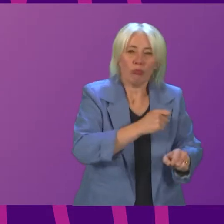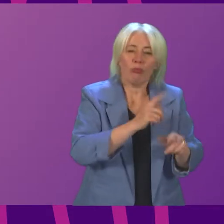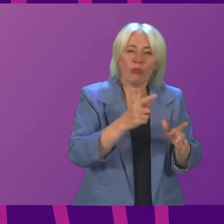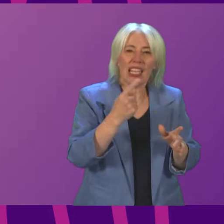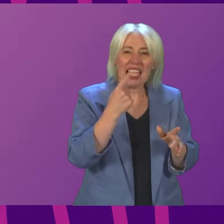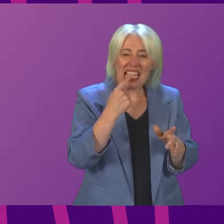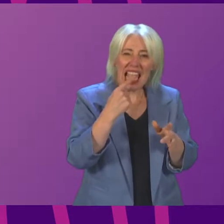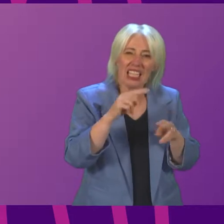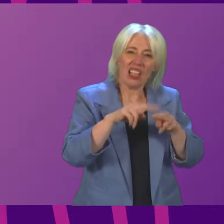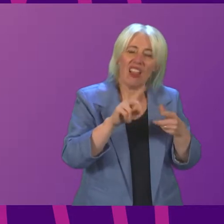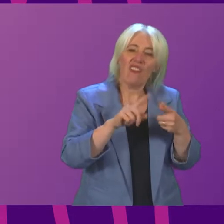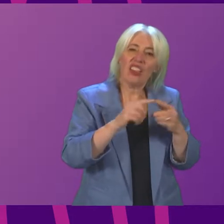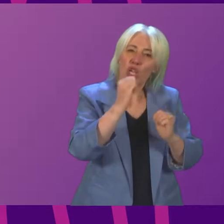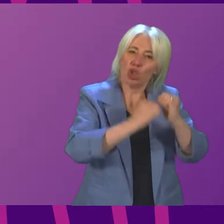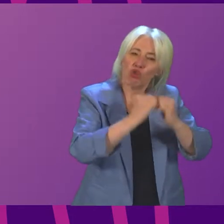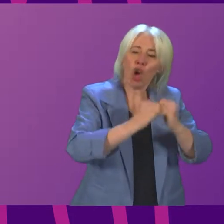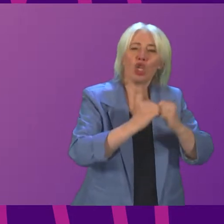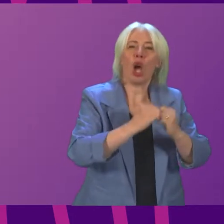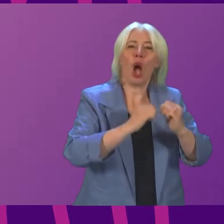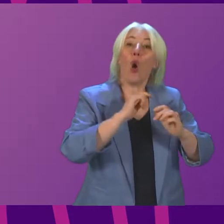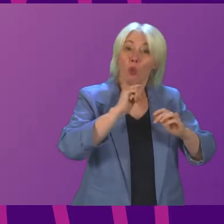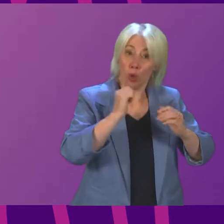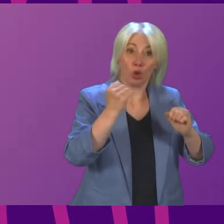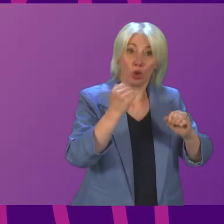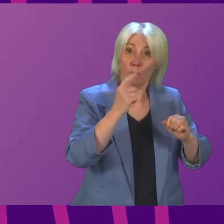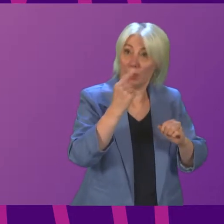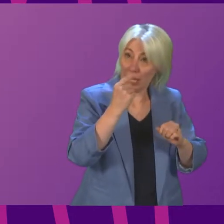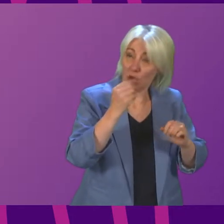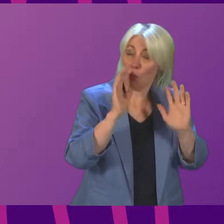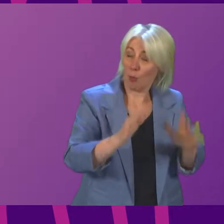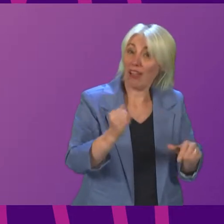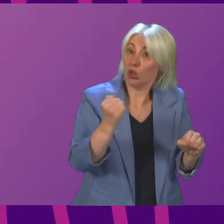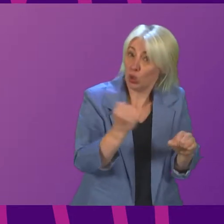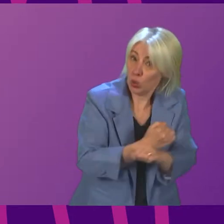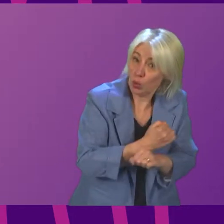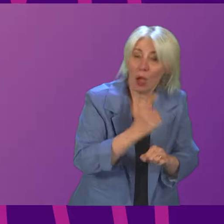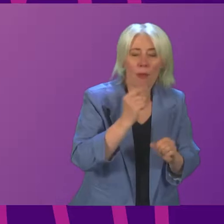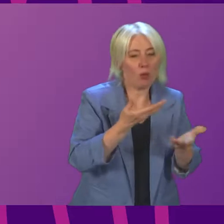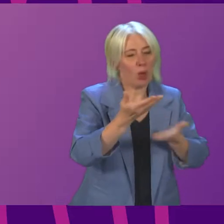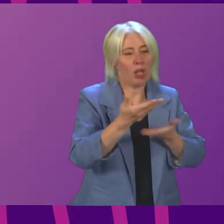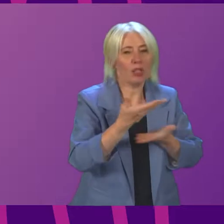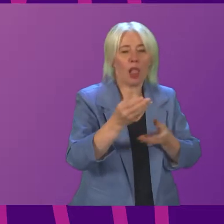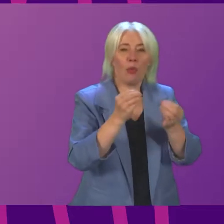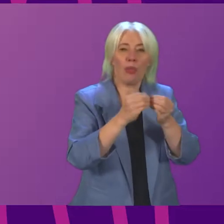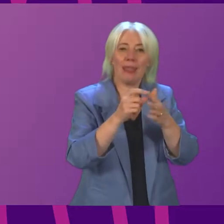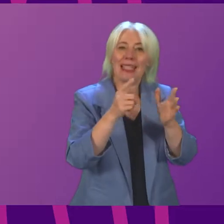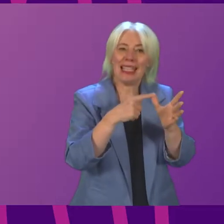structure. We may have to do all of that, and we will consult the BDA and others, but it is